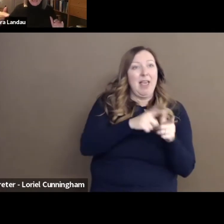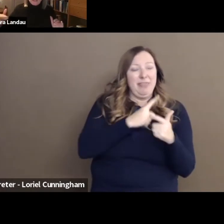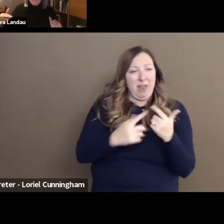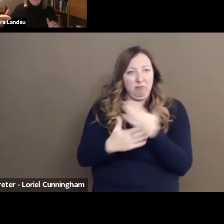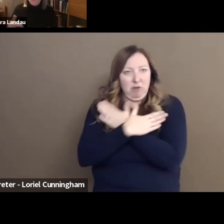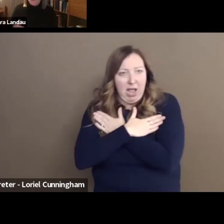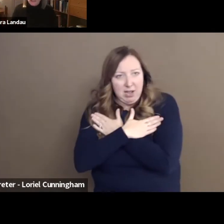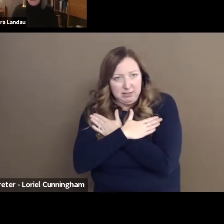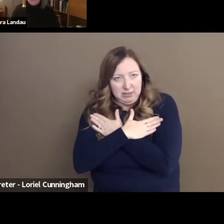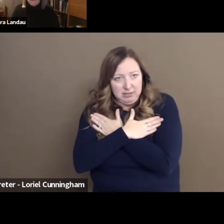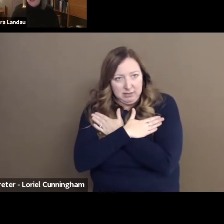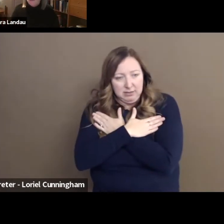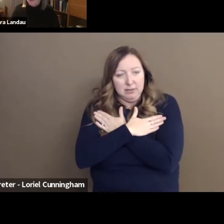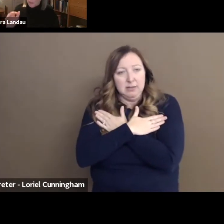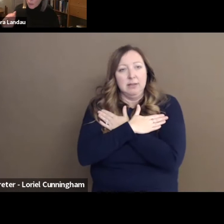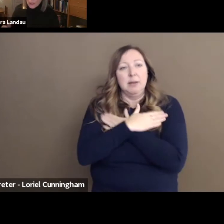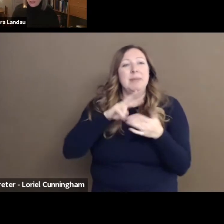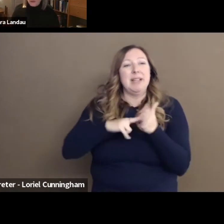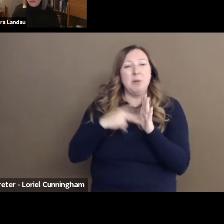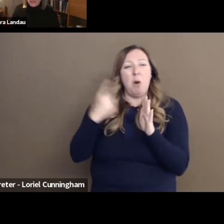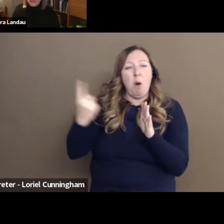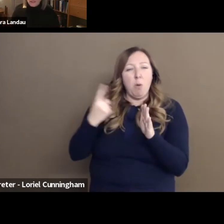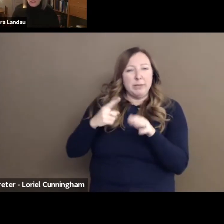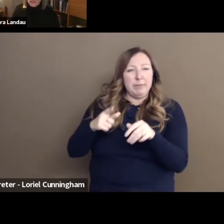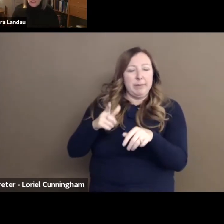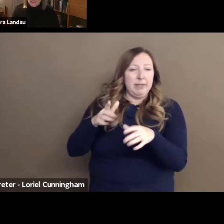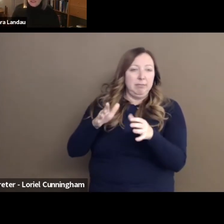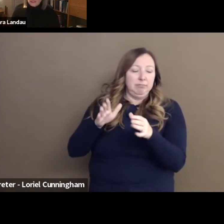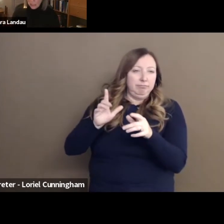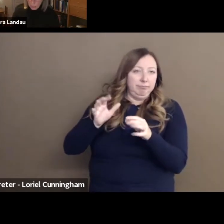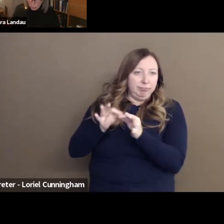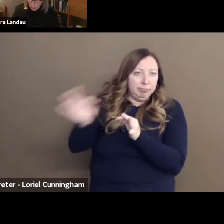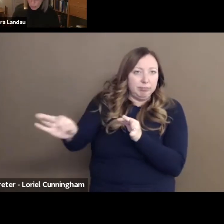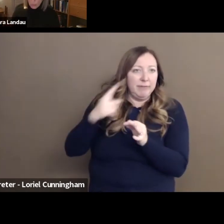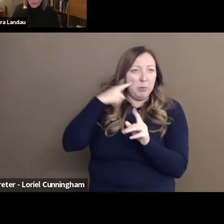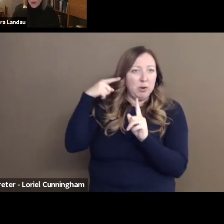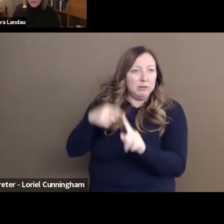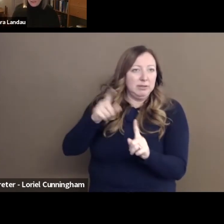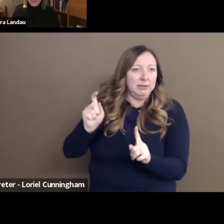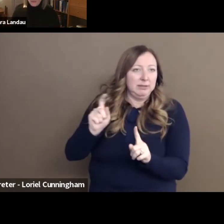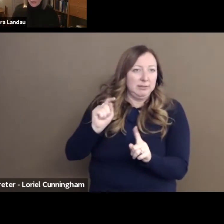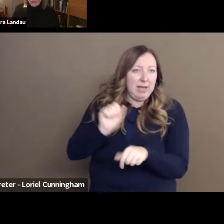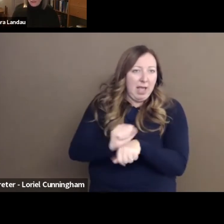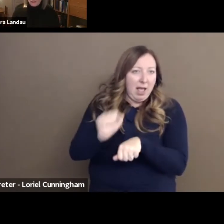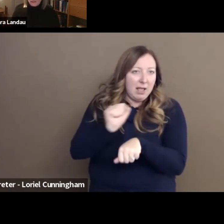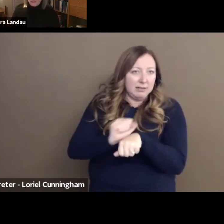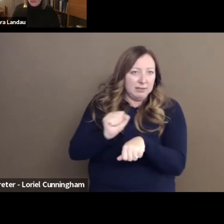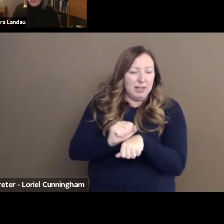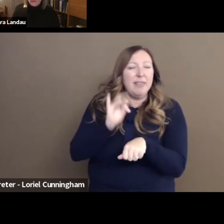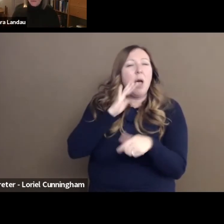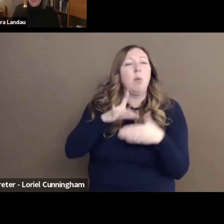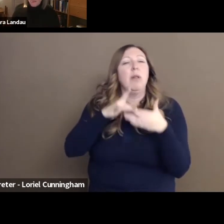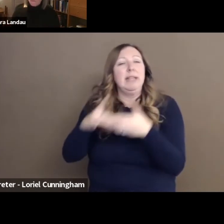at some lower level for particular tasks